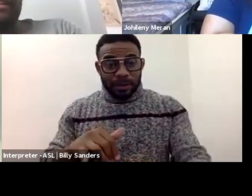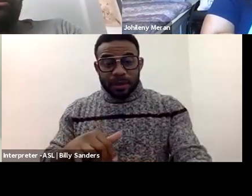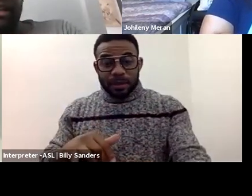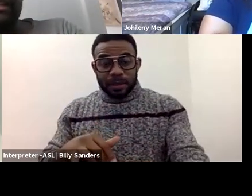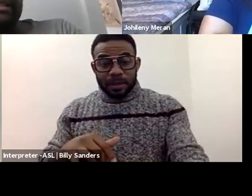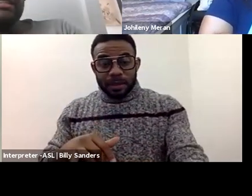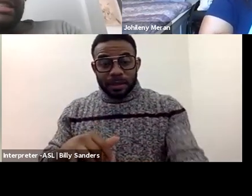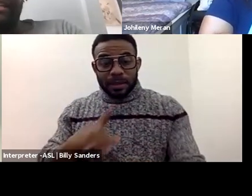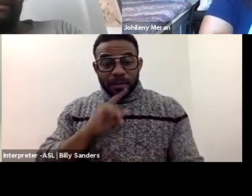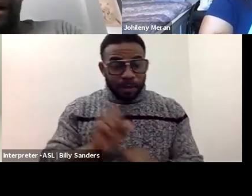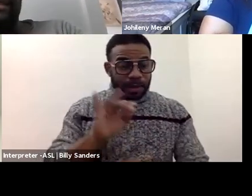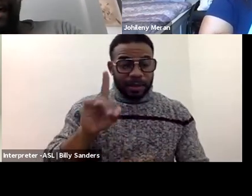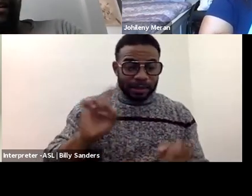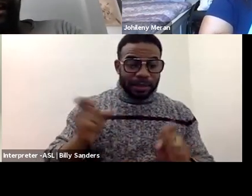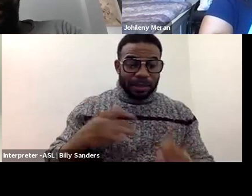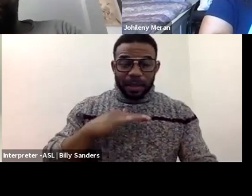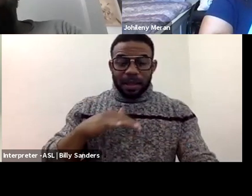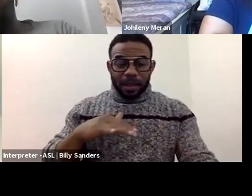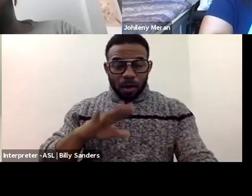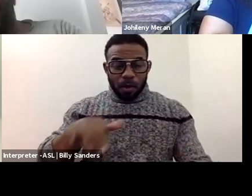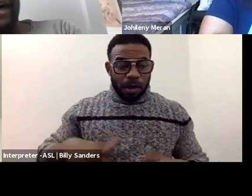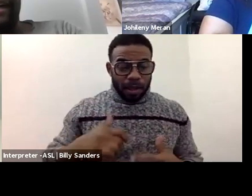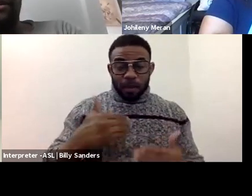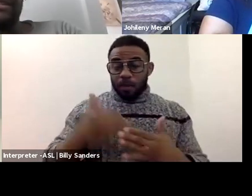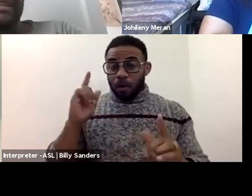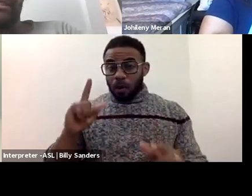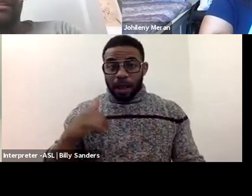it really did change my entire life. Like before I went I had no conception of